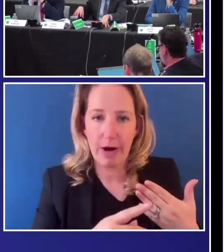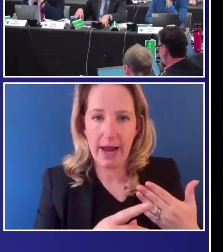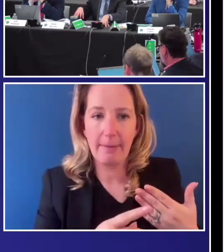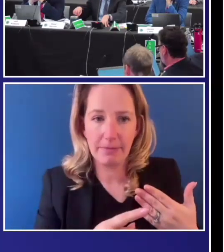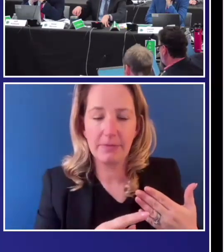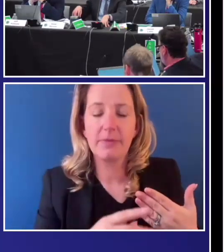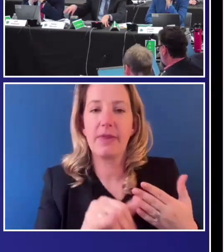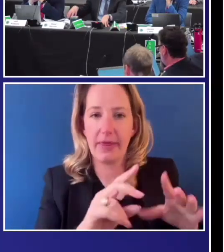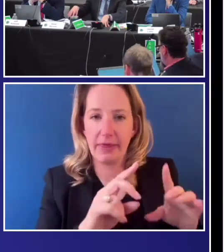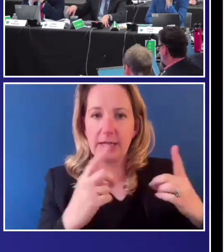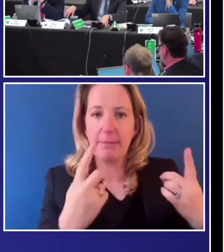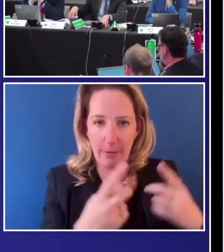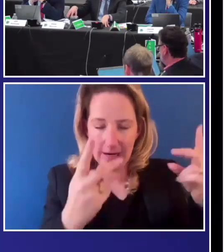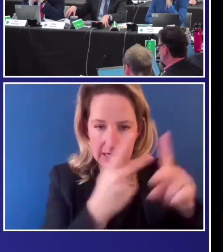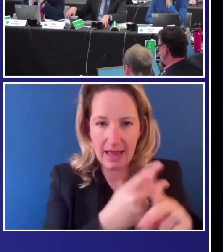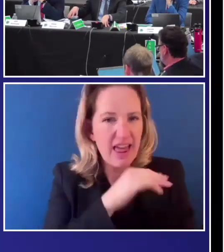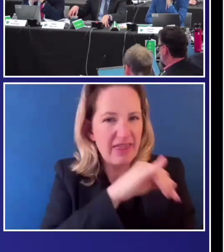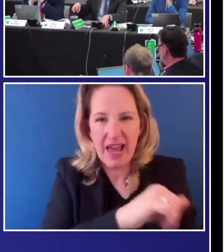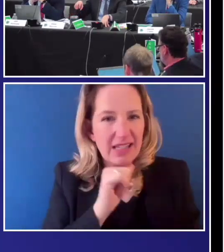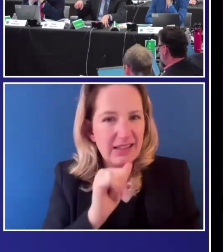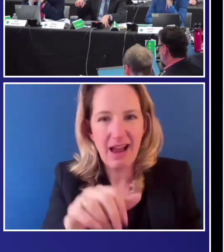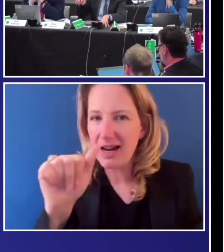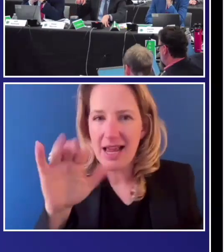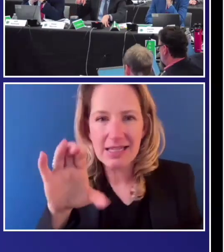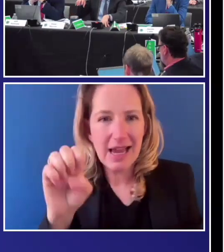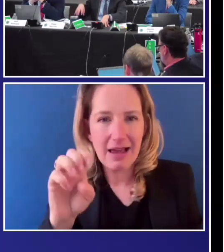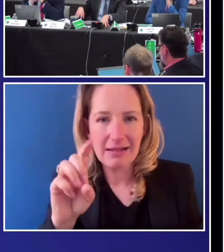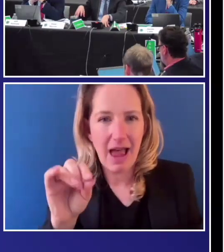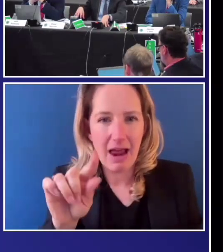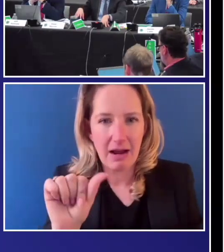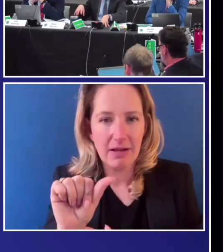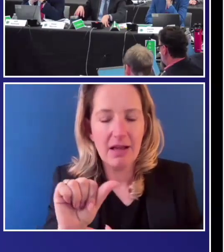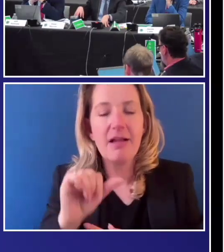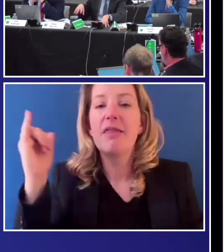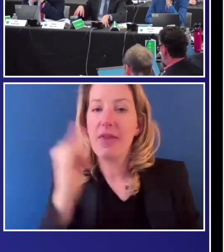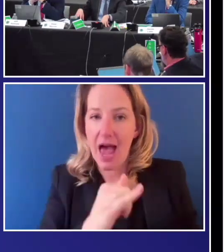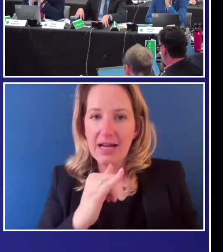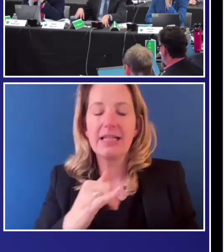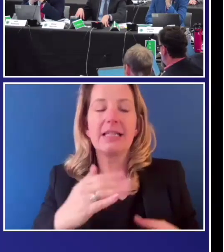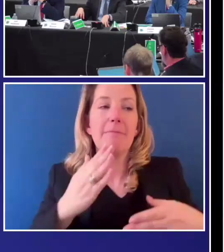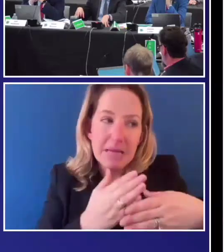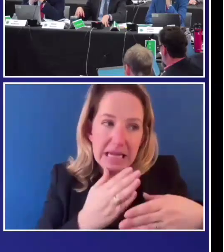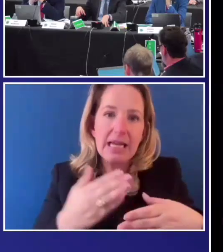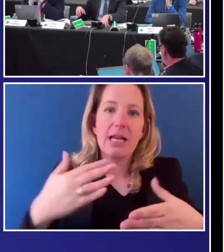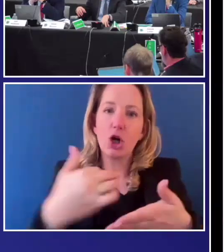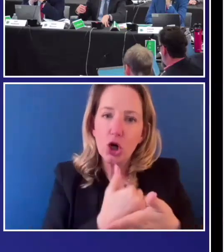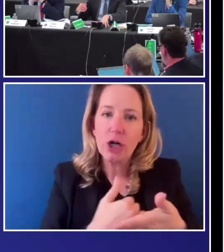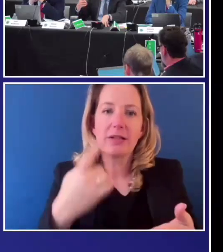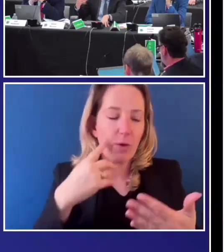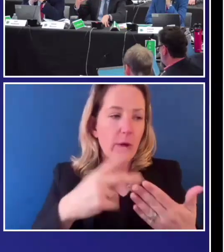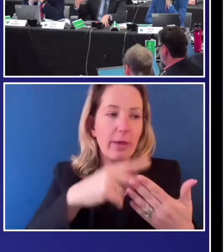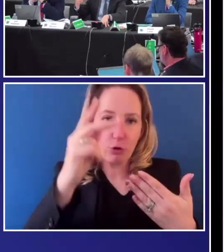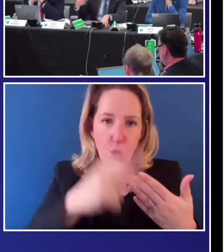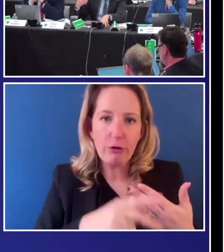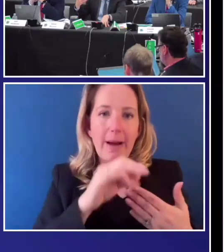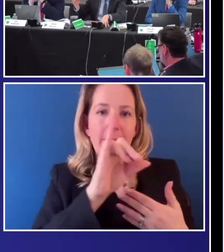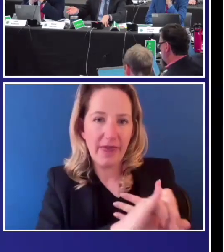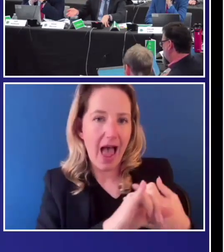calculated. But that's not the ACS data. That's the, that's the median earnings for the program that the Ed Department is getting from the -- from it through the